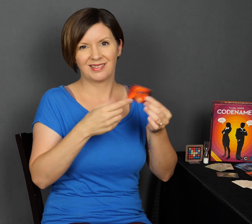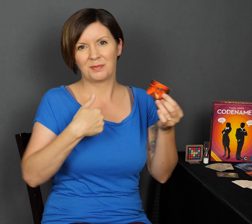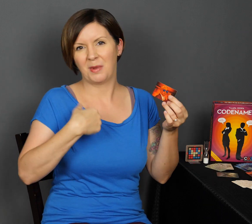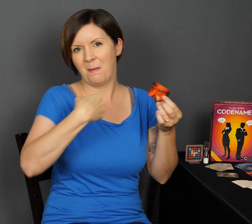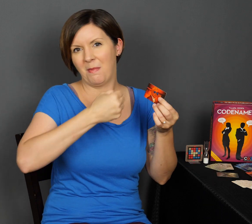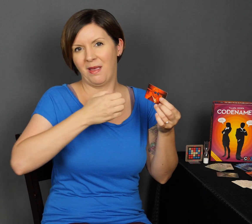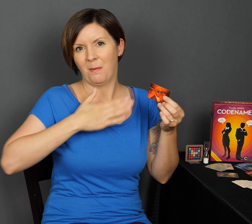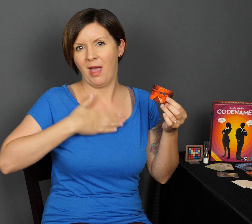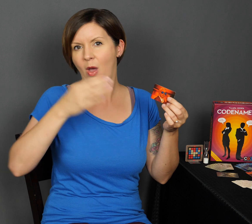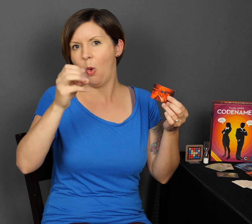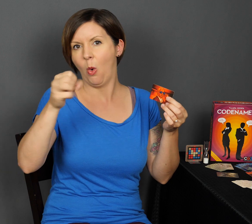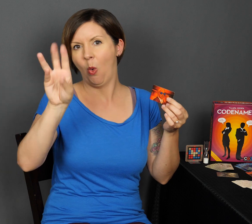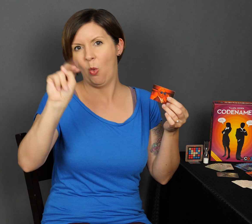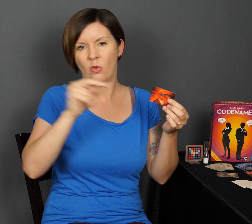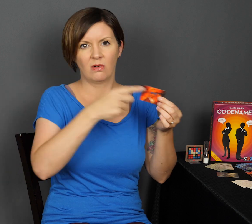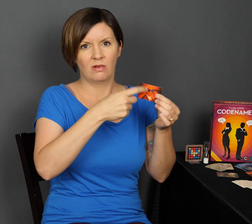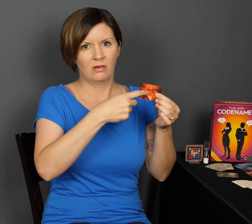Those tiles? I make my own.